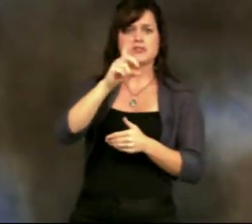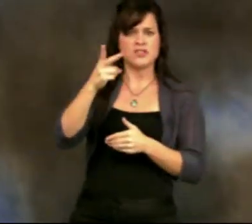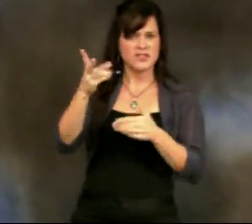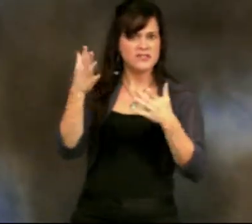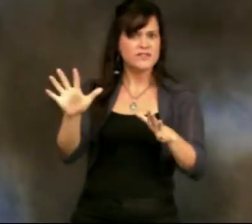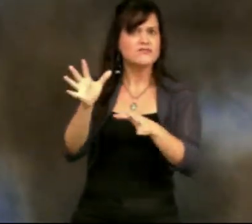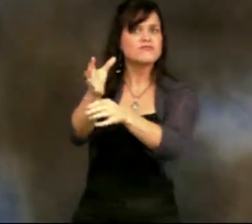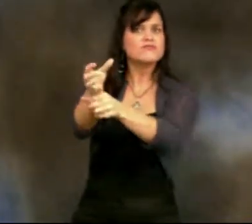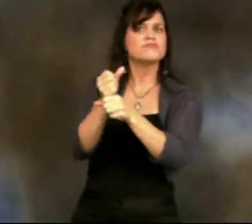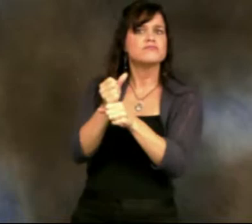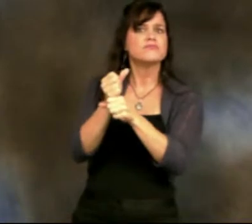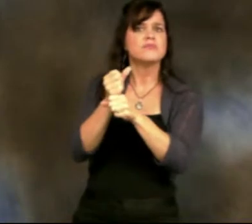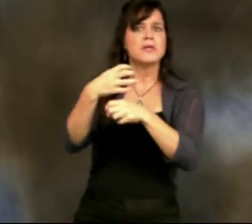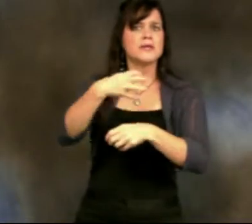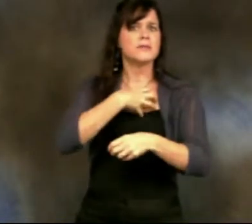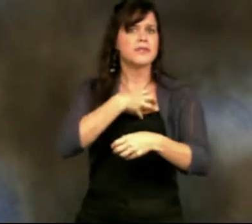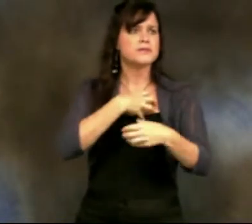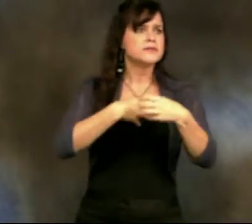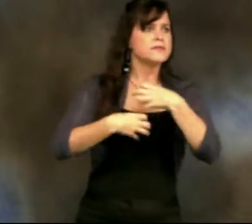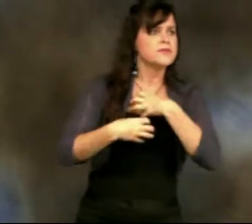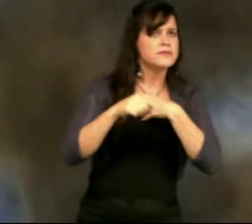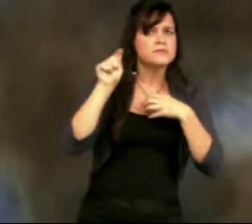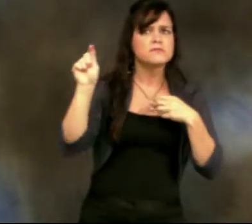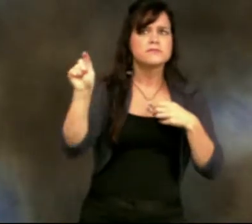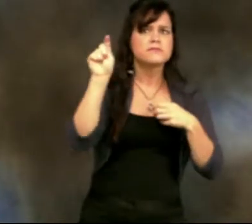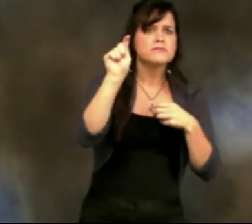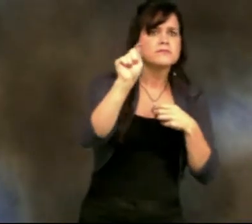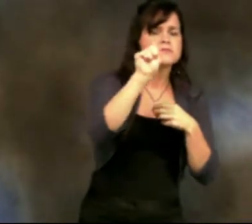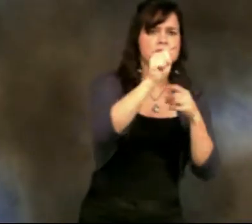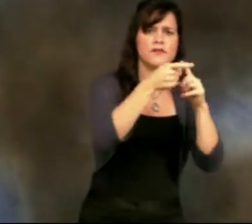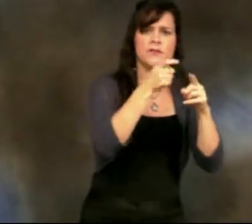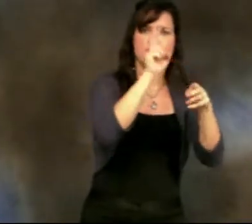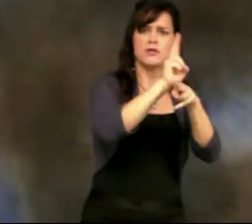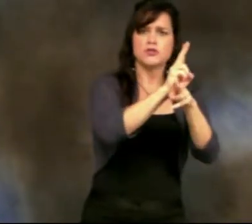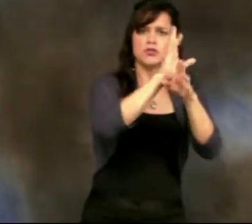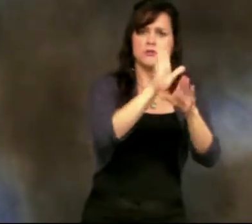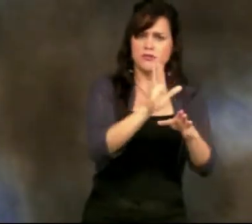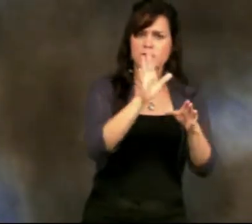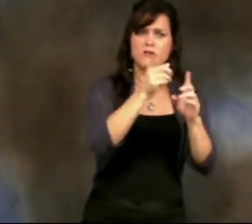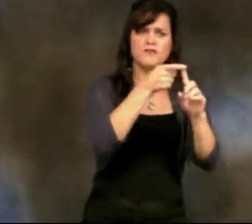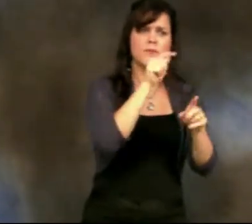after-hours referral program, we have received complaints from various consumers stating